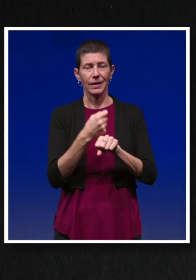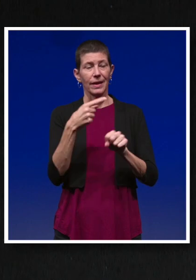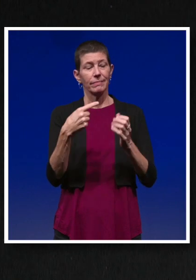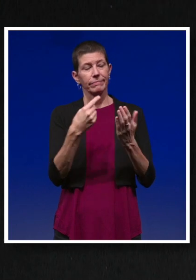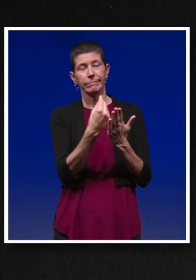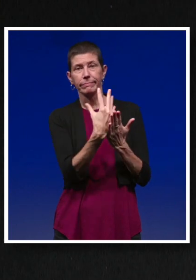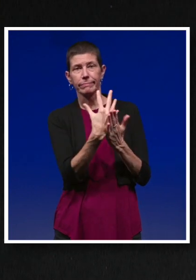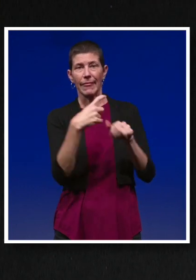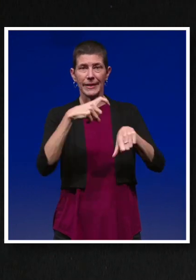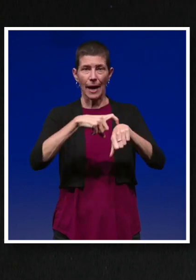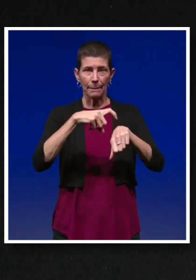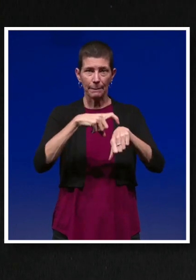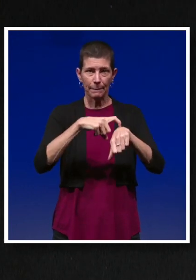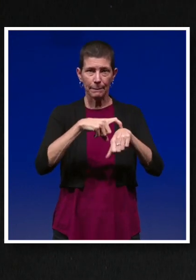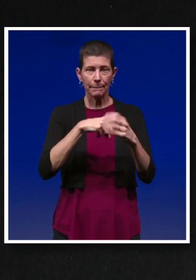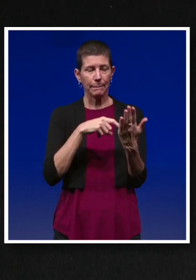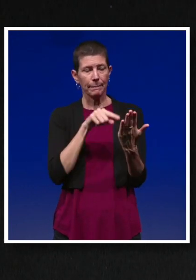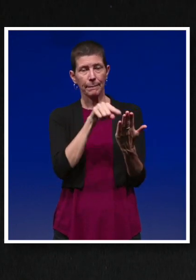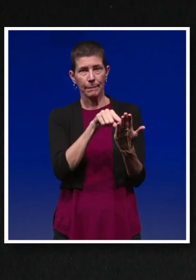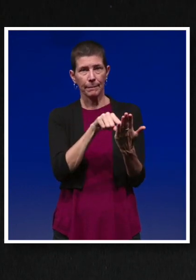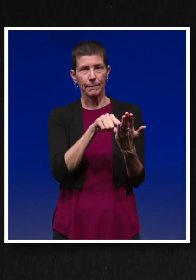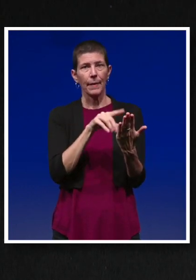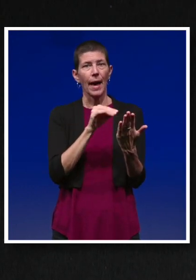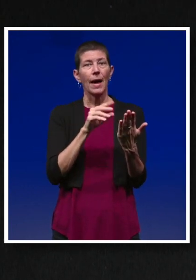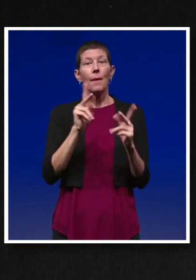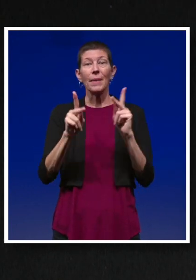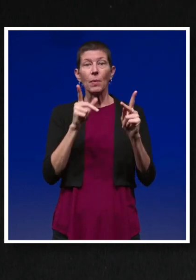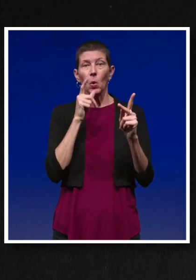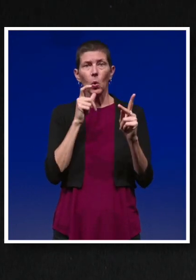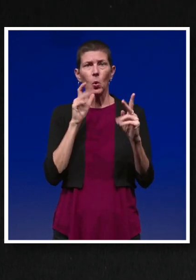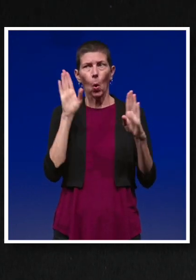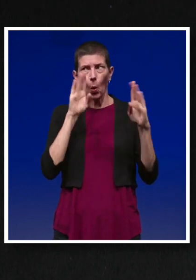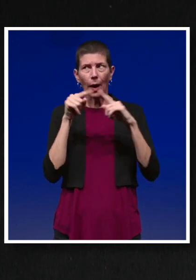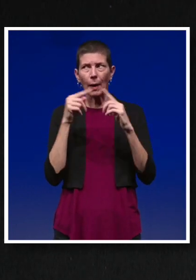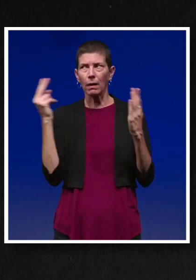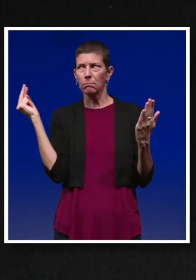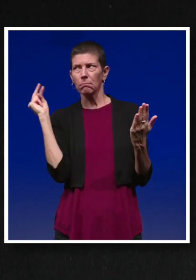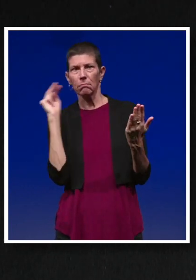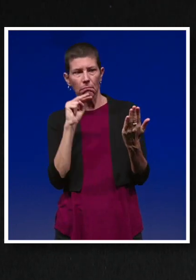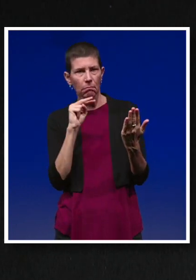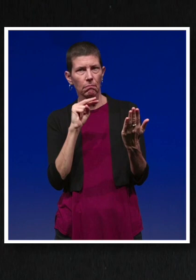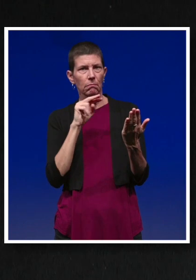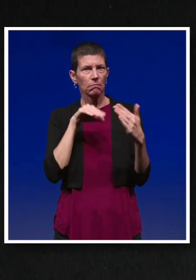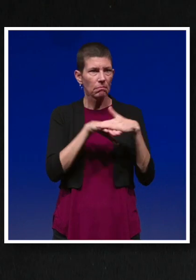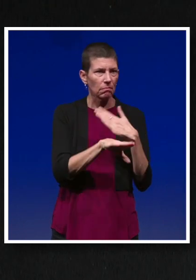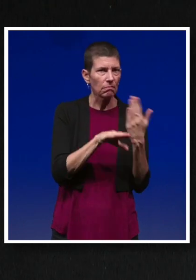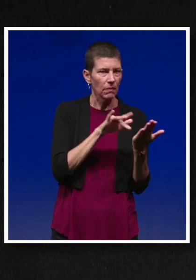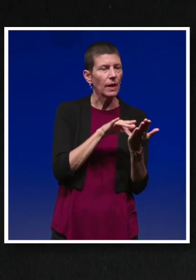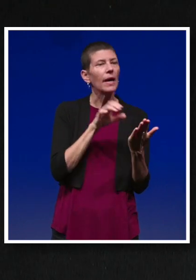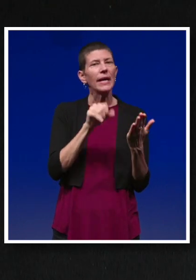It displays the time. And allows for those who are security conscious